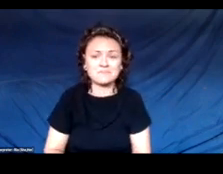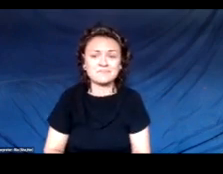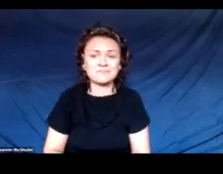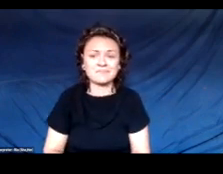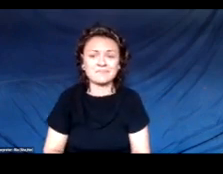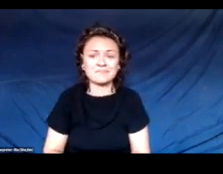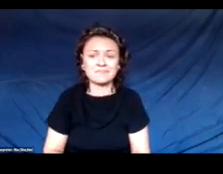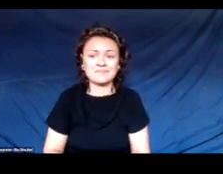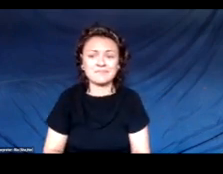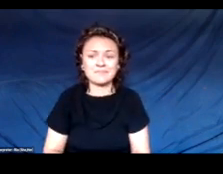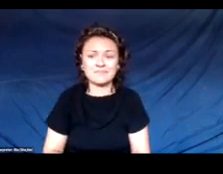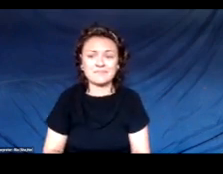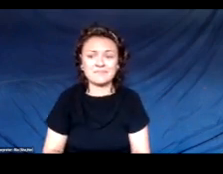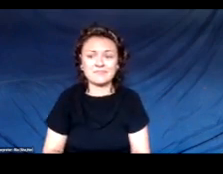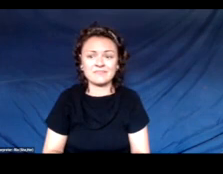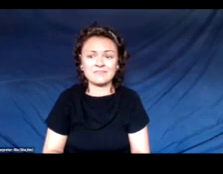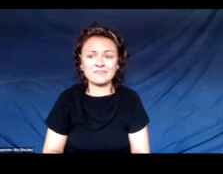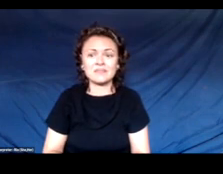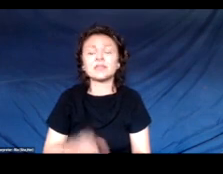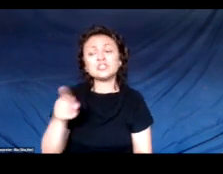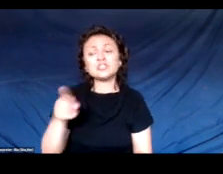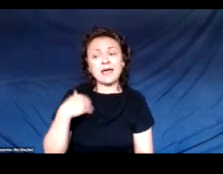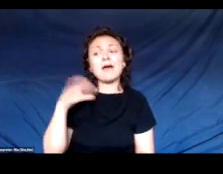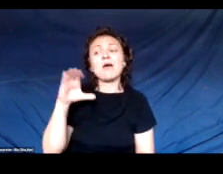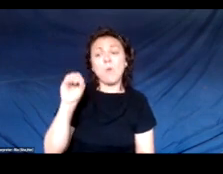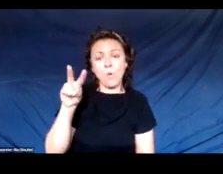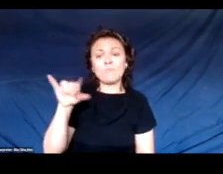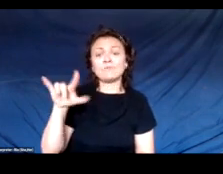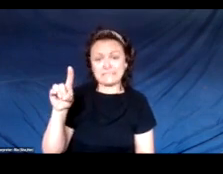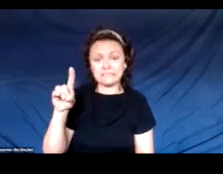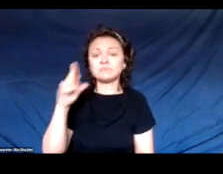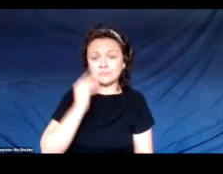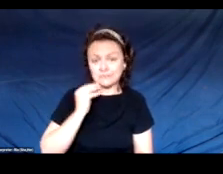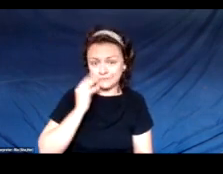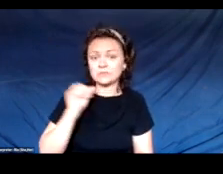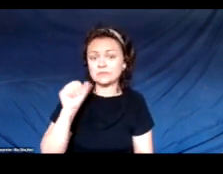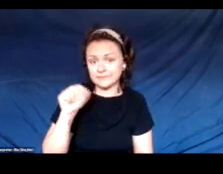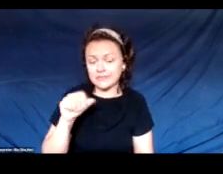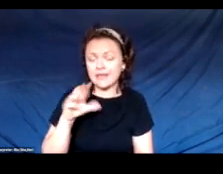She had COVID. And the worst thing was